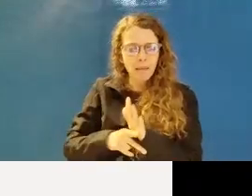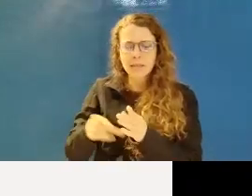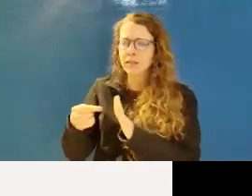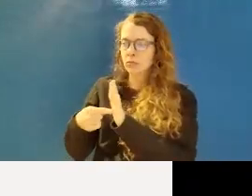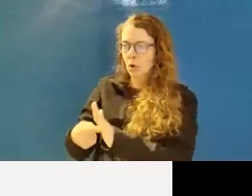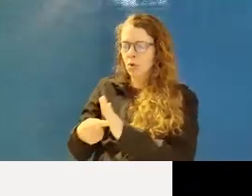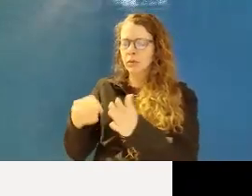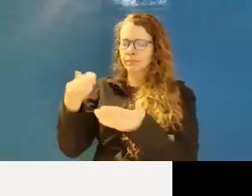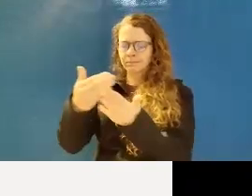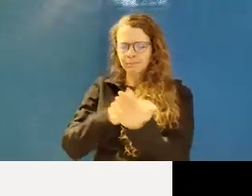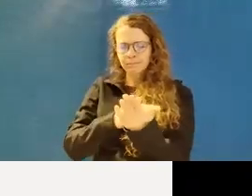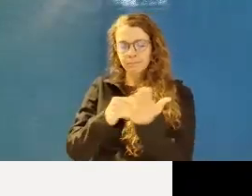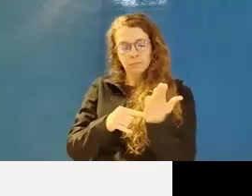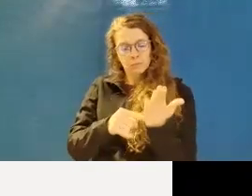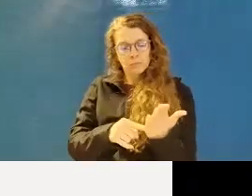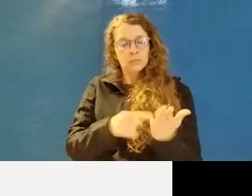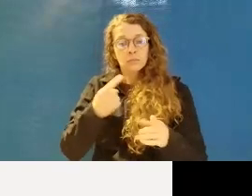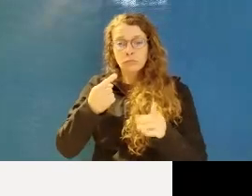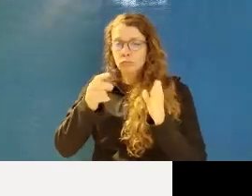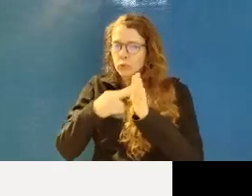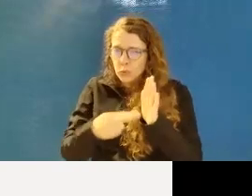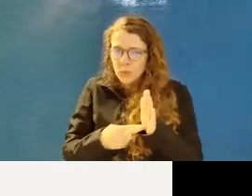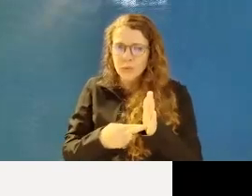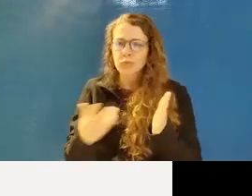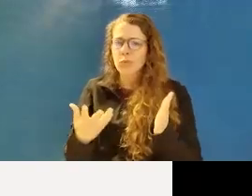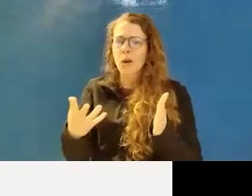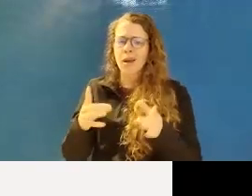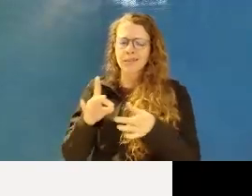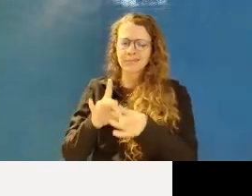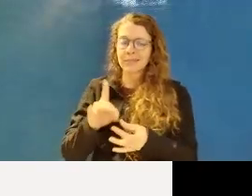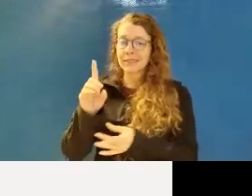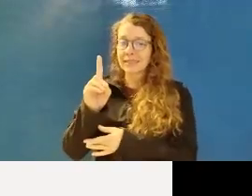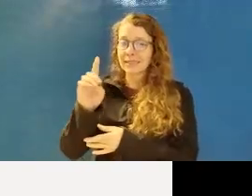The regulations and around DE and RSI.